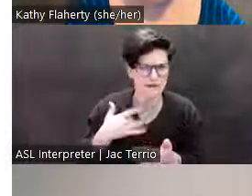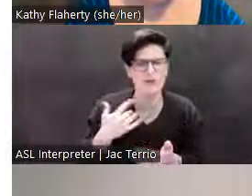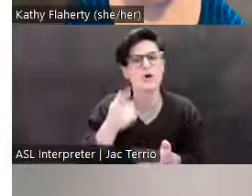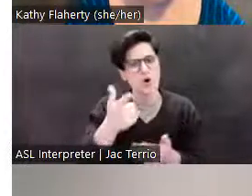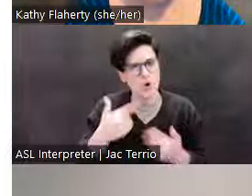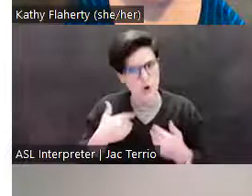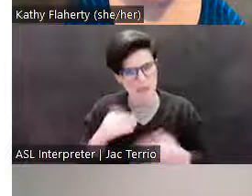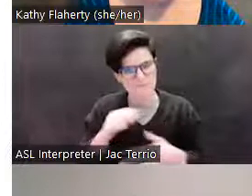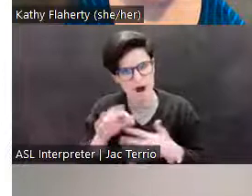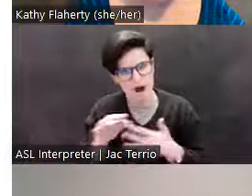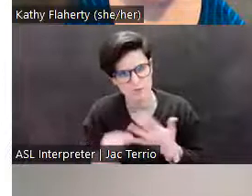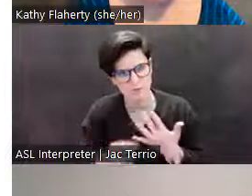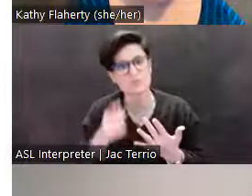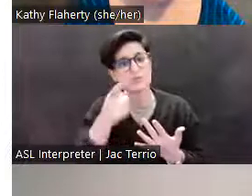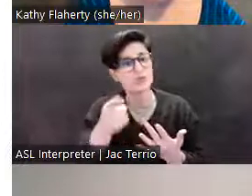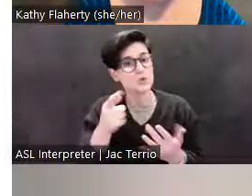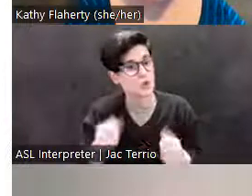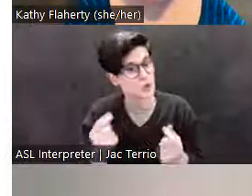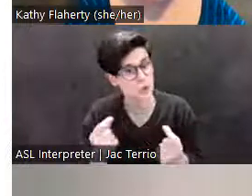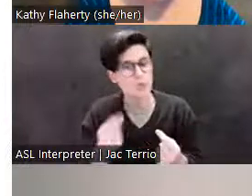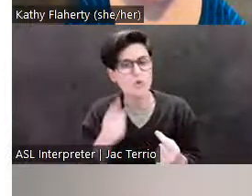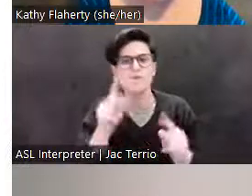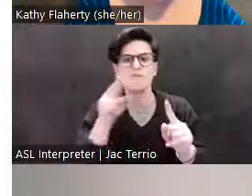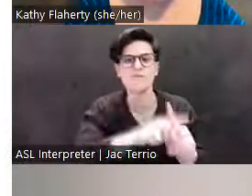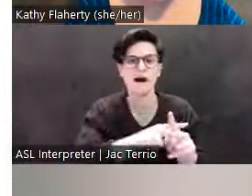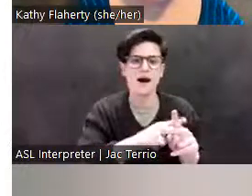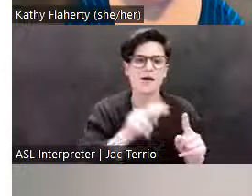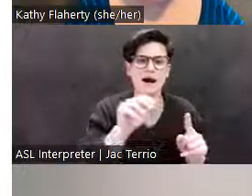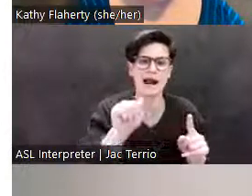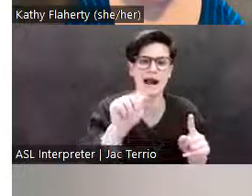is you can file an administrative complaint with the equal employment Opportunities Commission.